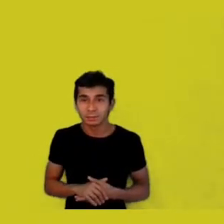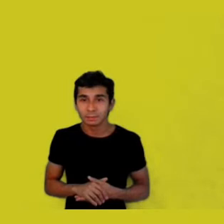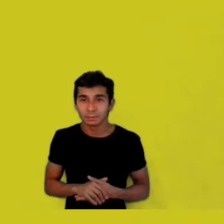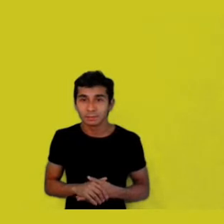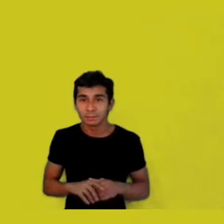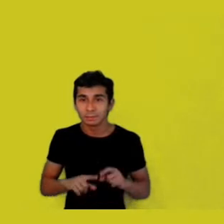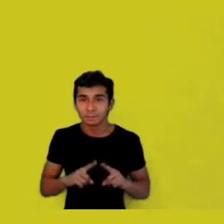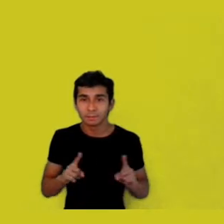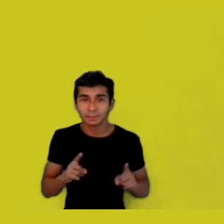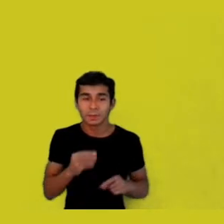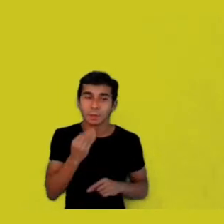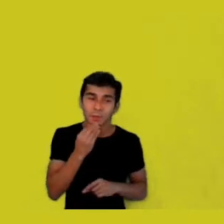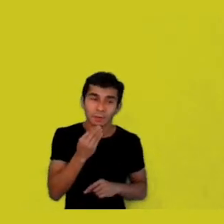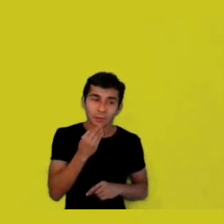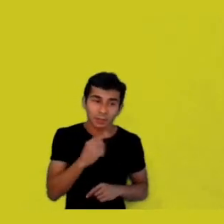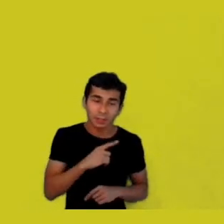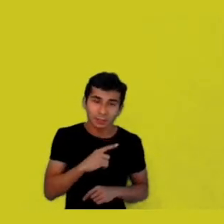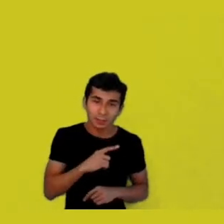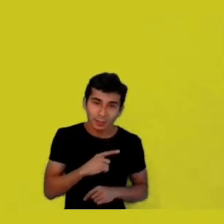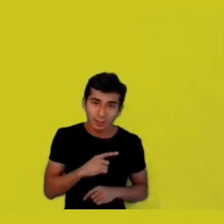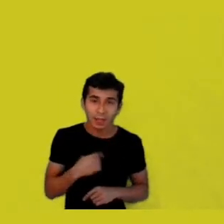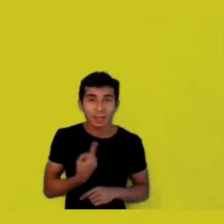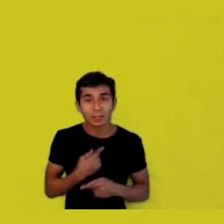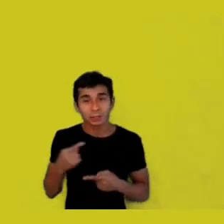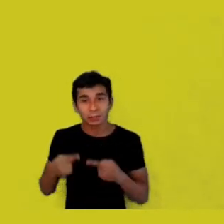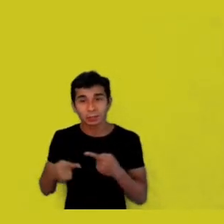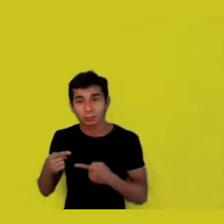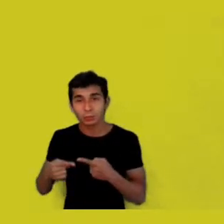and of economy, now, with financialization,